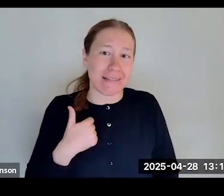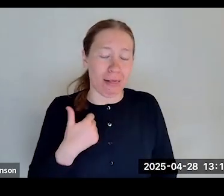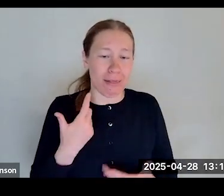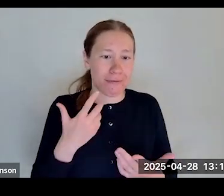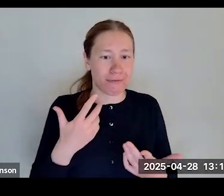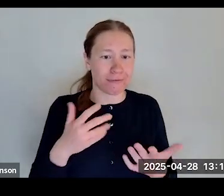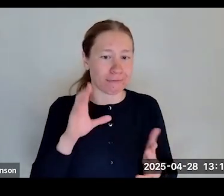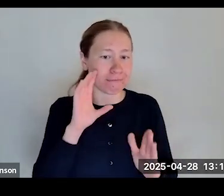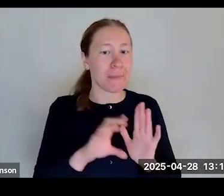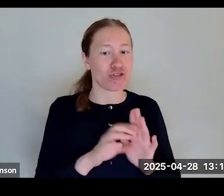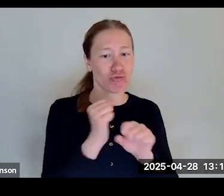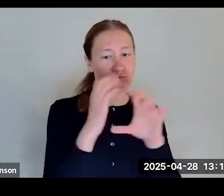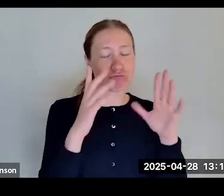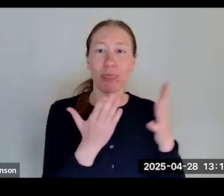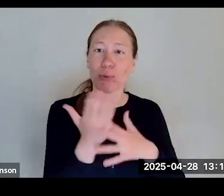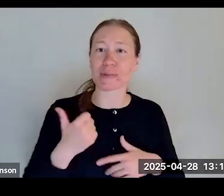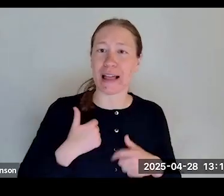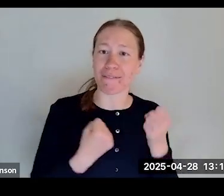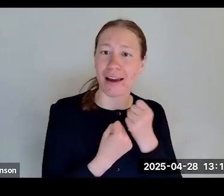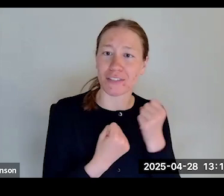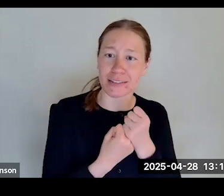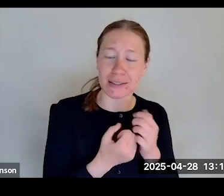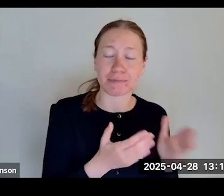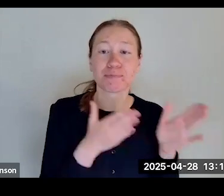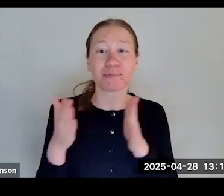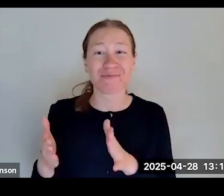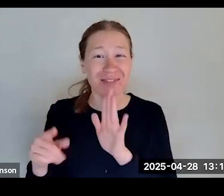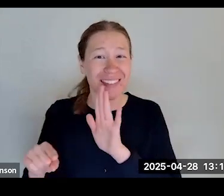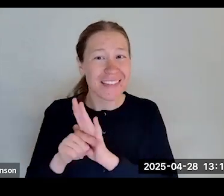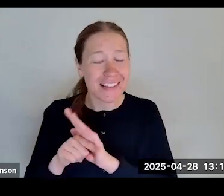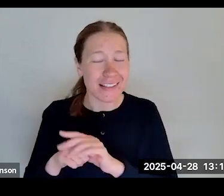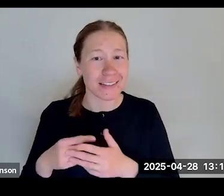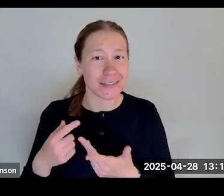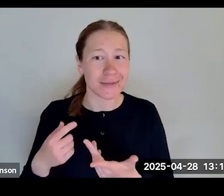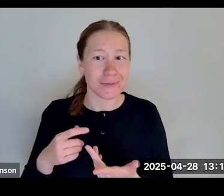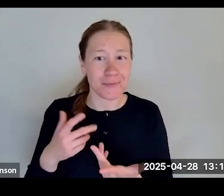Some disadvantages, which were talked about on the previous slide, is that individuals may feel